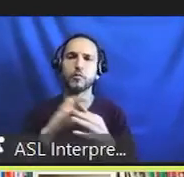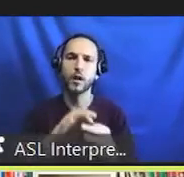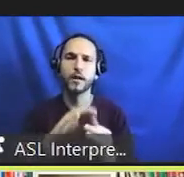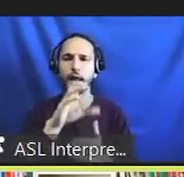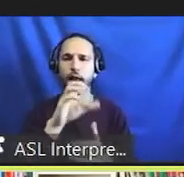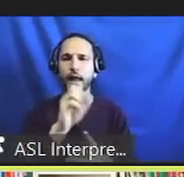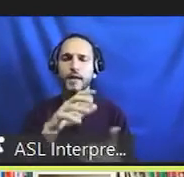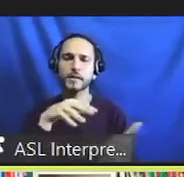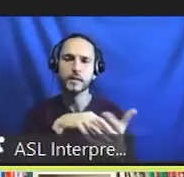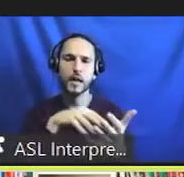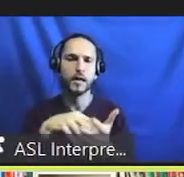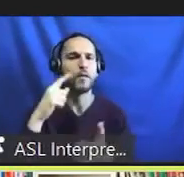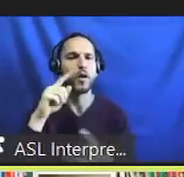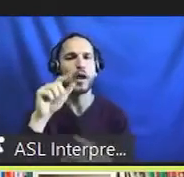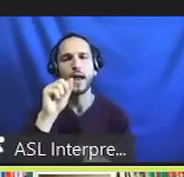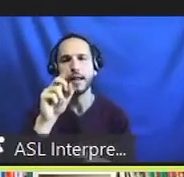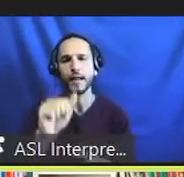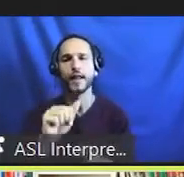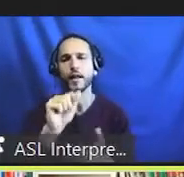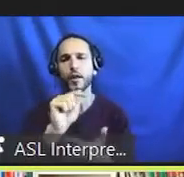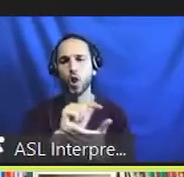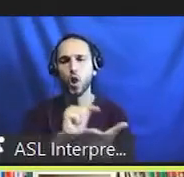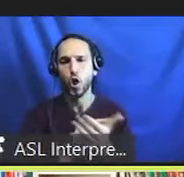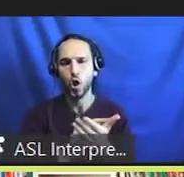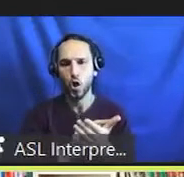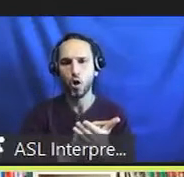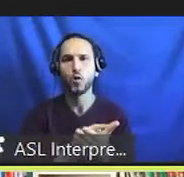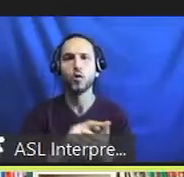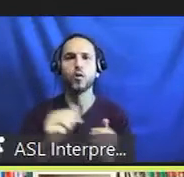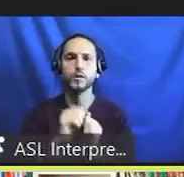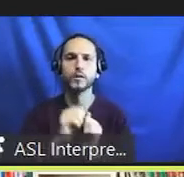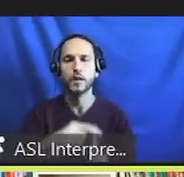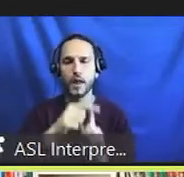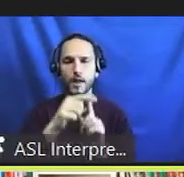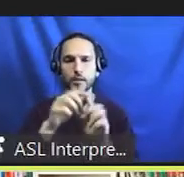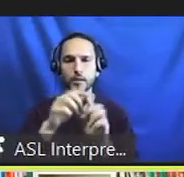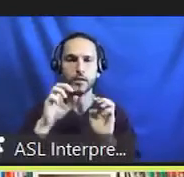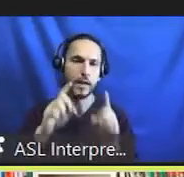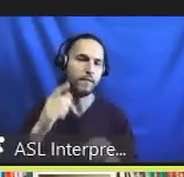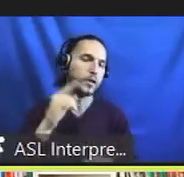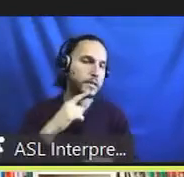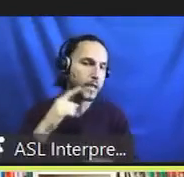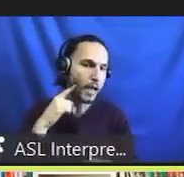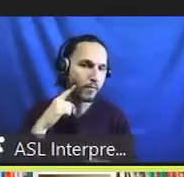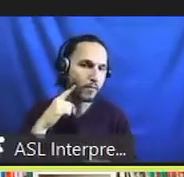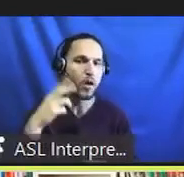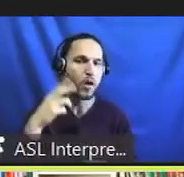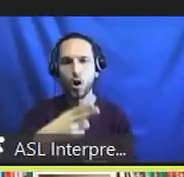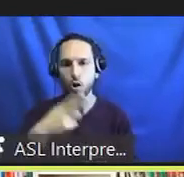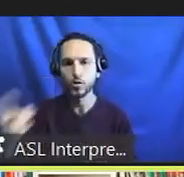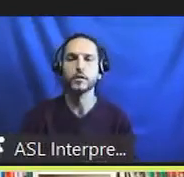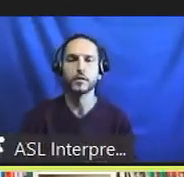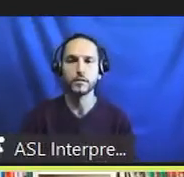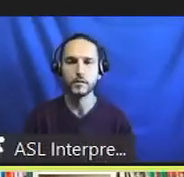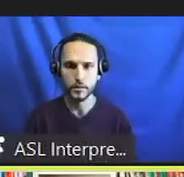from the ADA law in education with a special focus on the deaf, the hard of hearing, and the visually impaired communities.